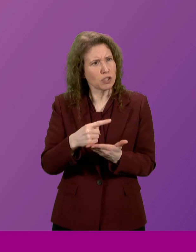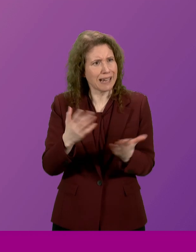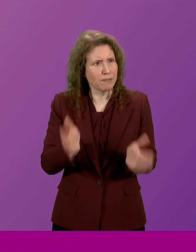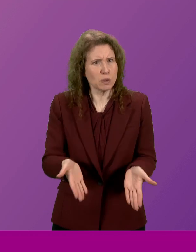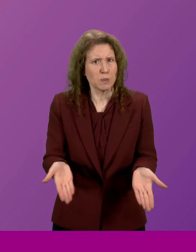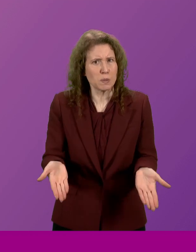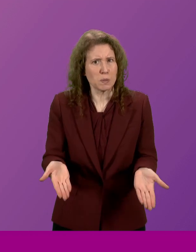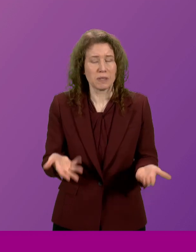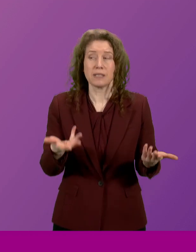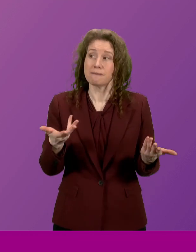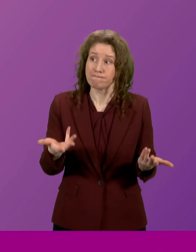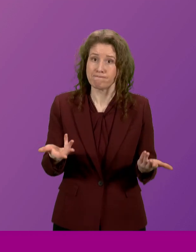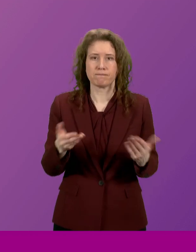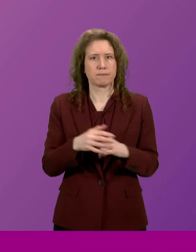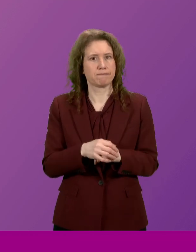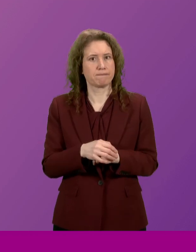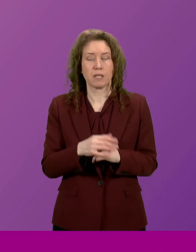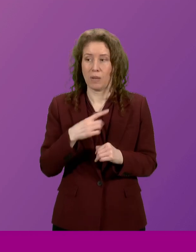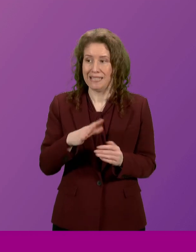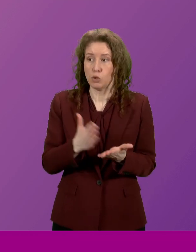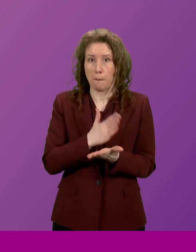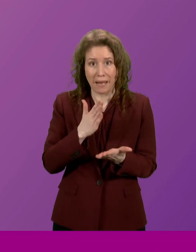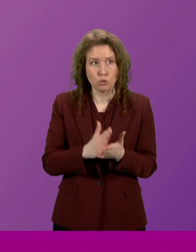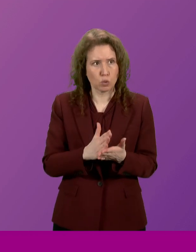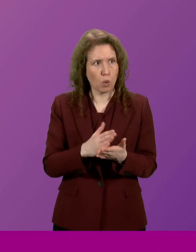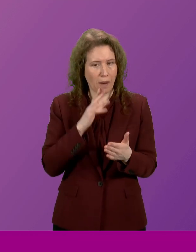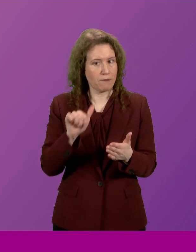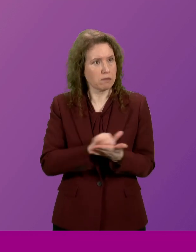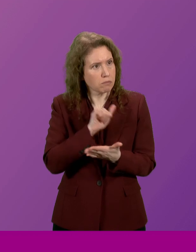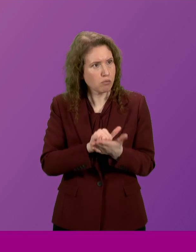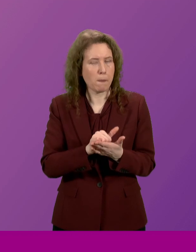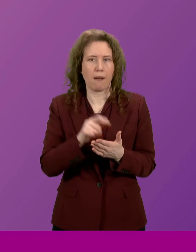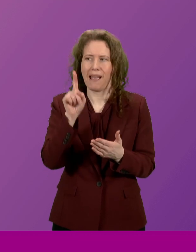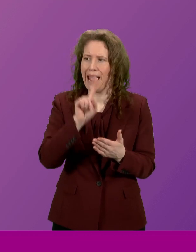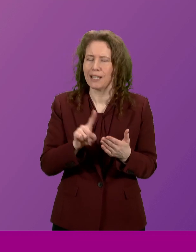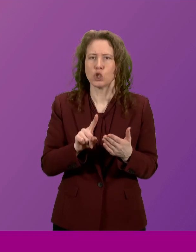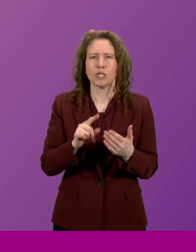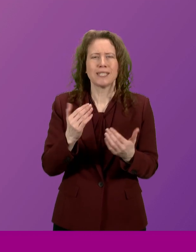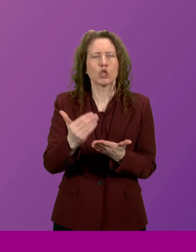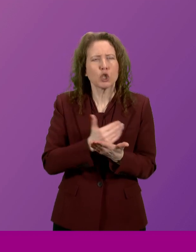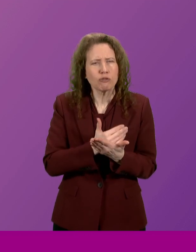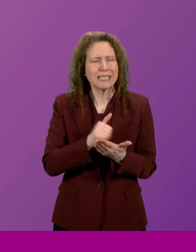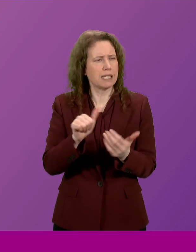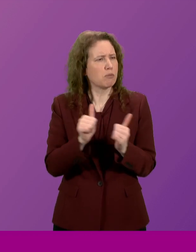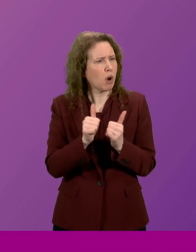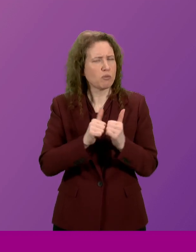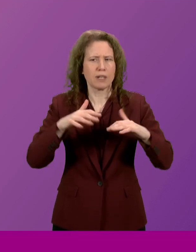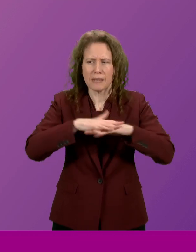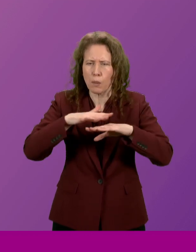at to ensure that we have adequate energy security and the appropriate infrastructure in our country.